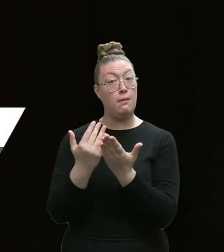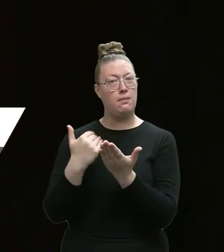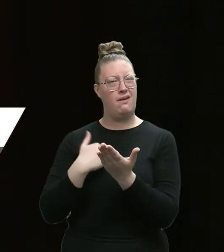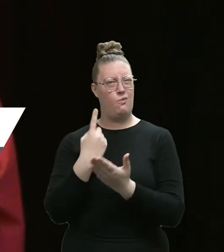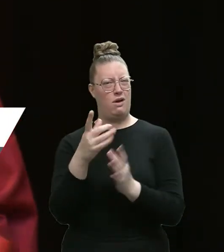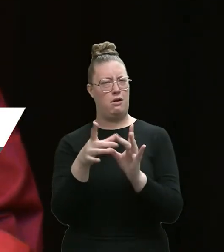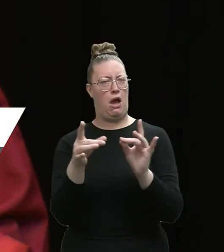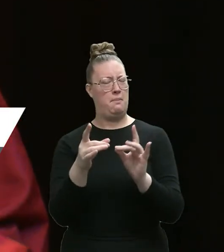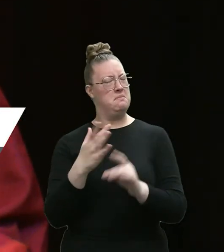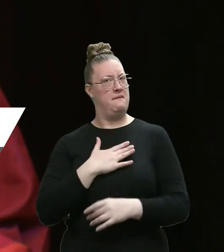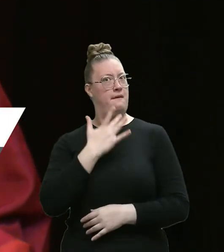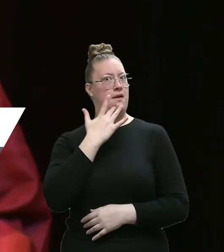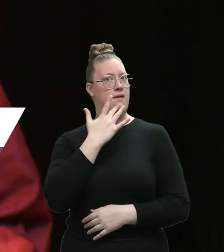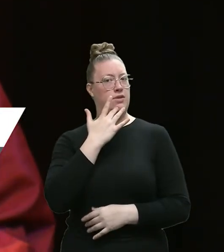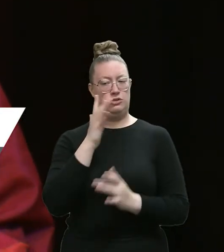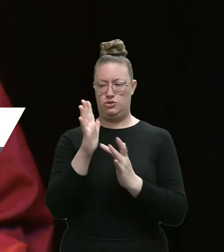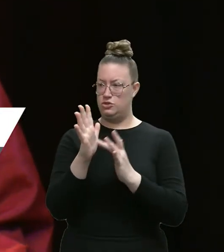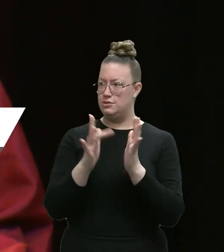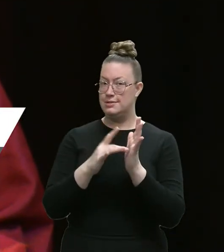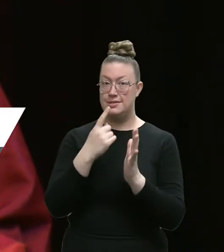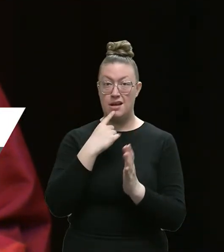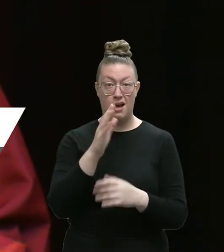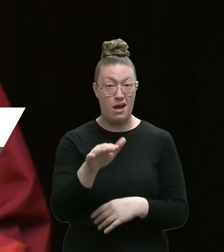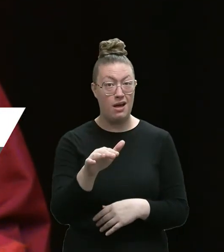please walk up to them after graduation and give them one